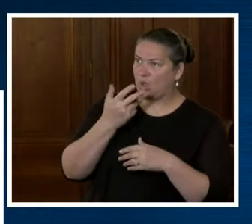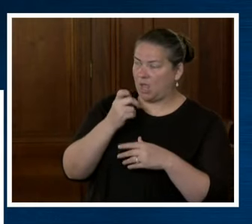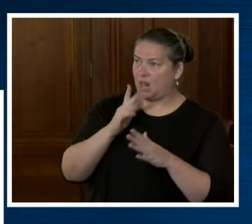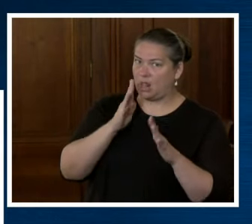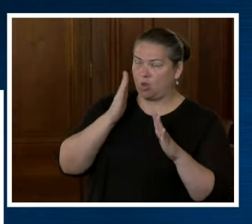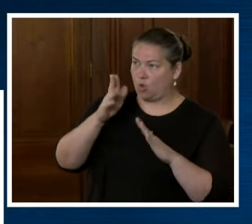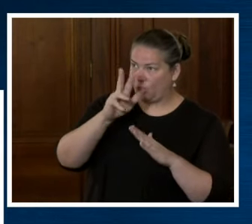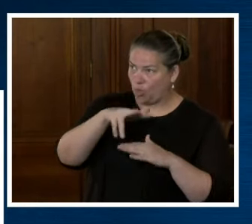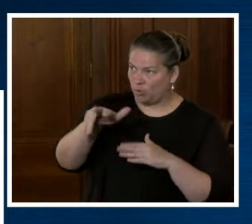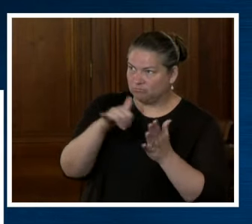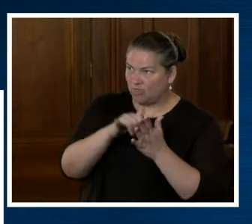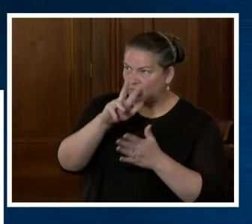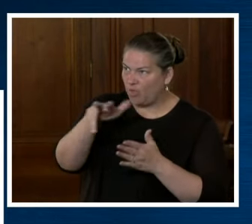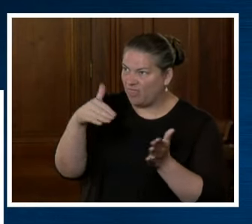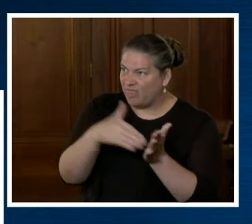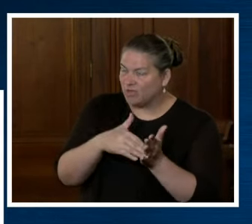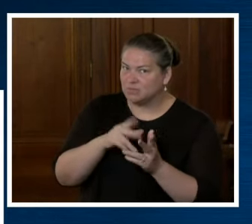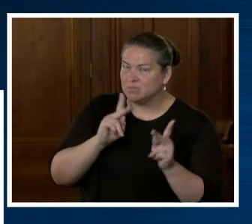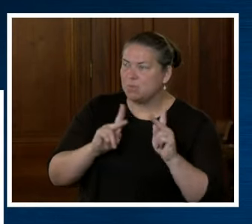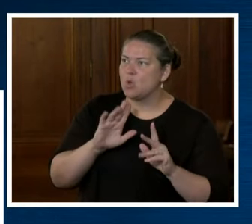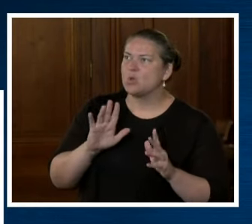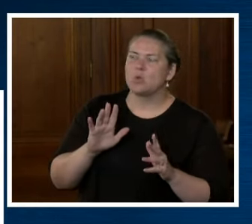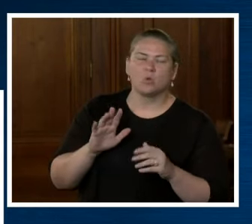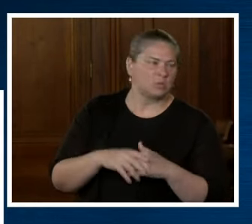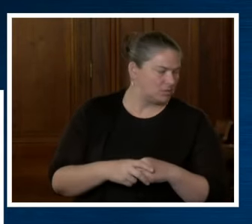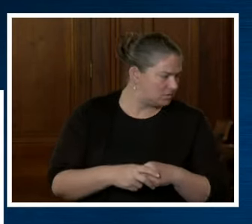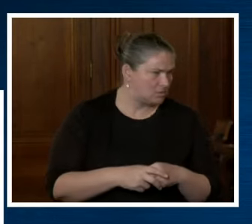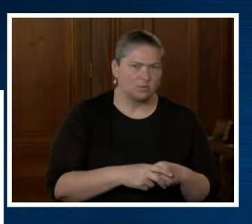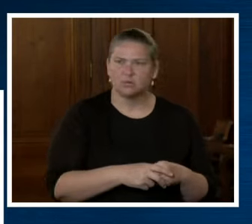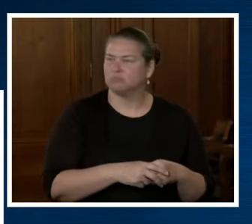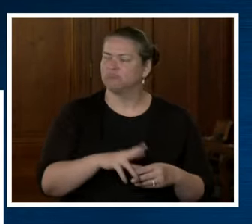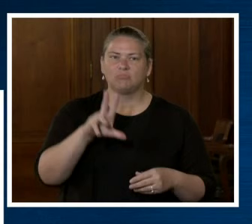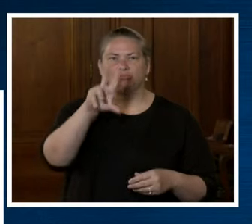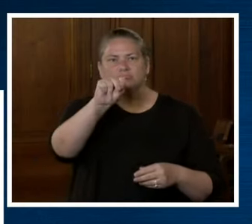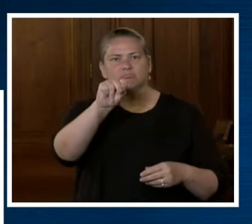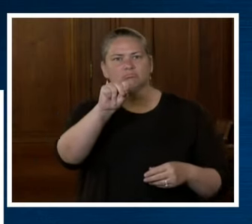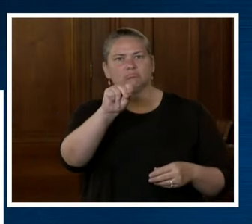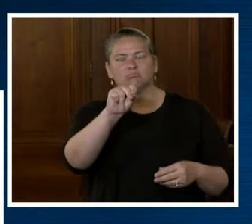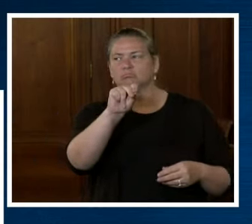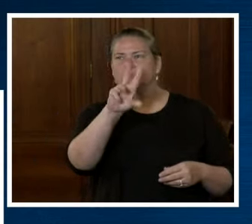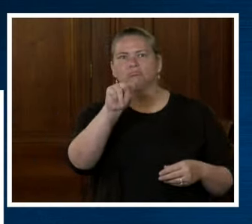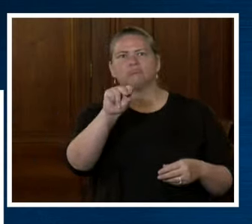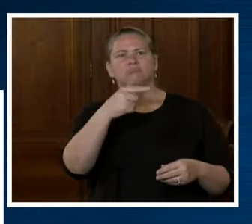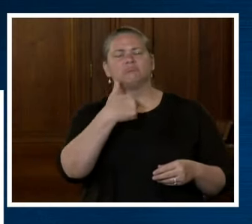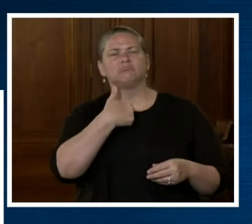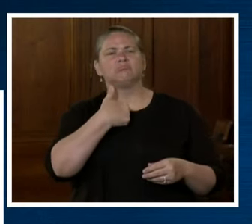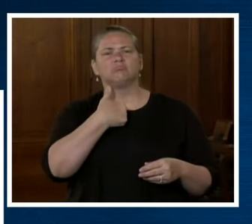SHOULDN'T BREAK DOWN BASED ON THEM.